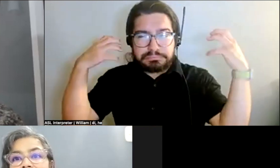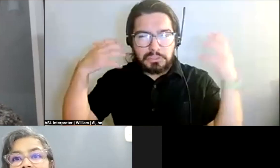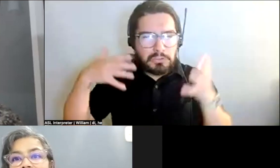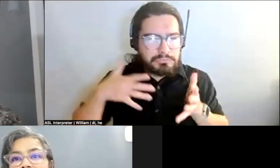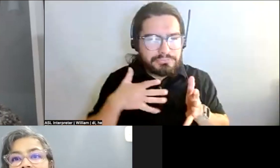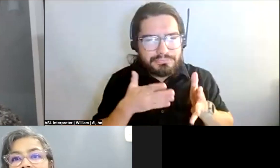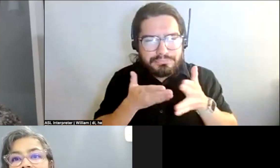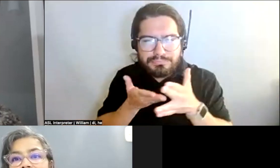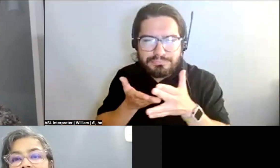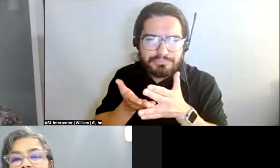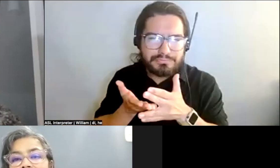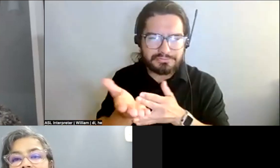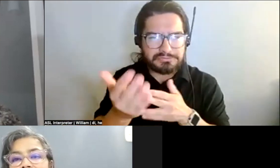street corners, lining their danger.